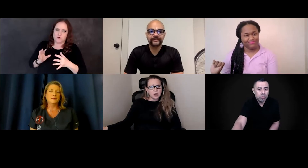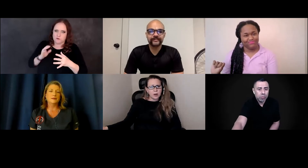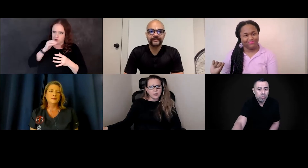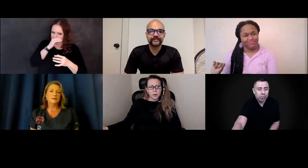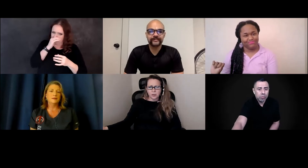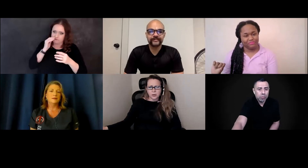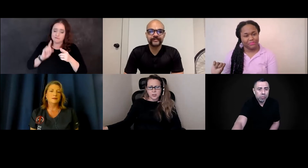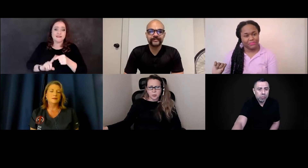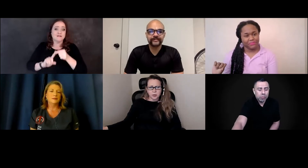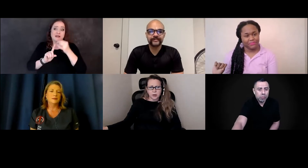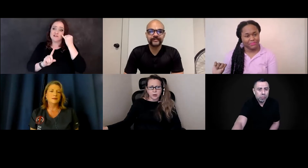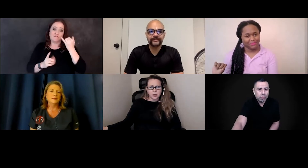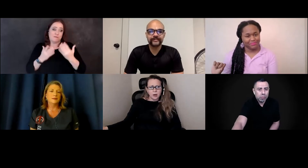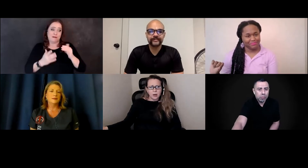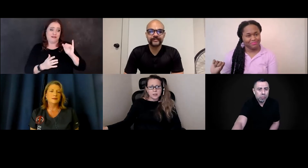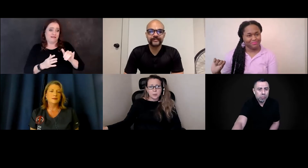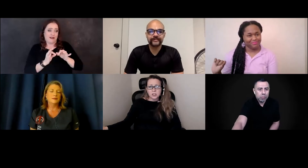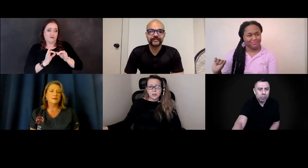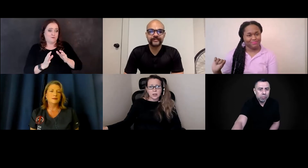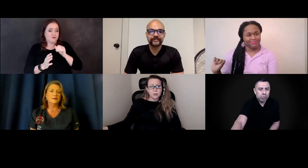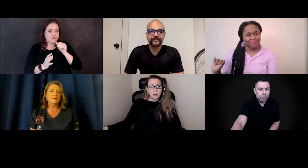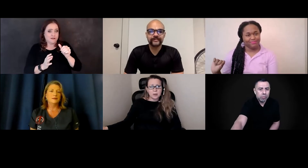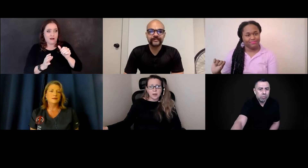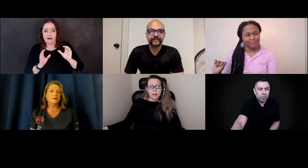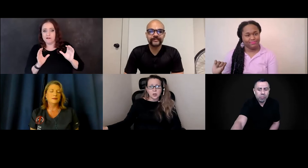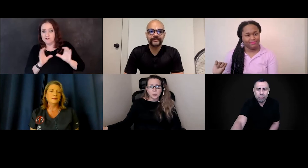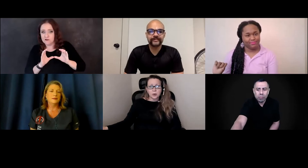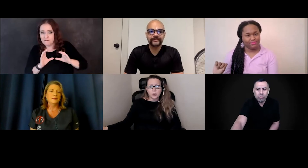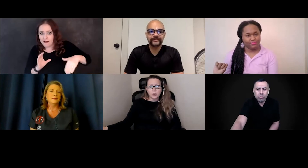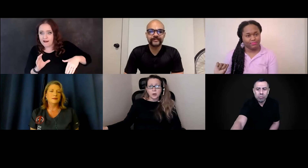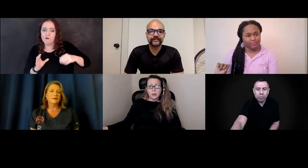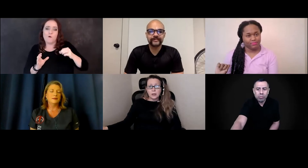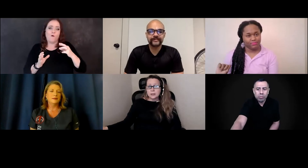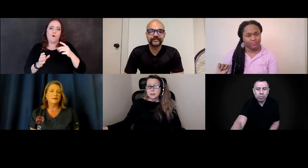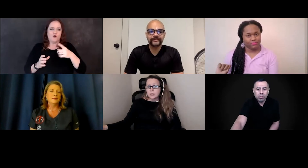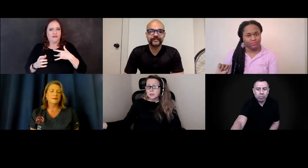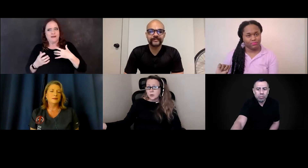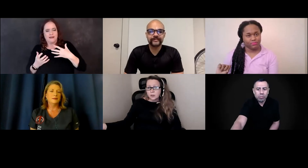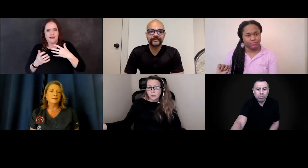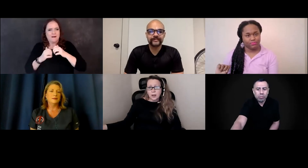a preferred interpreter here, especially if maybe that interpreter isn't yet certified